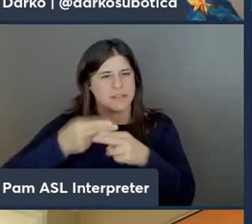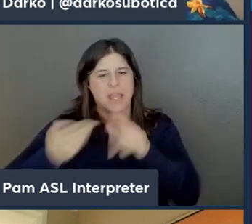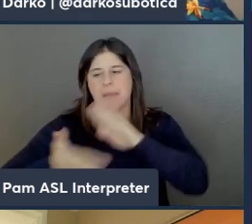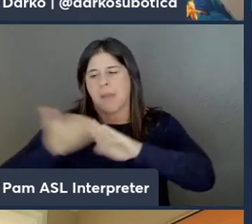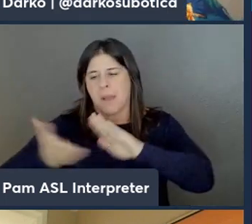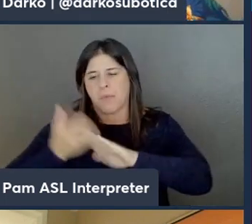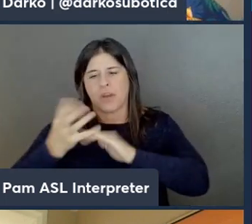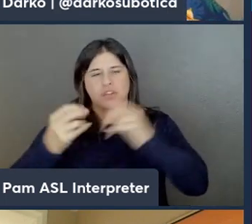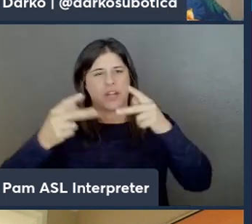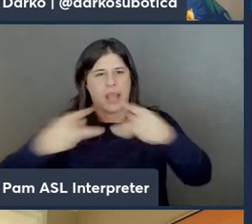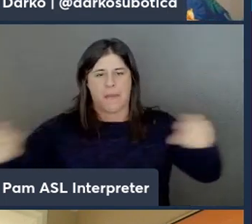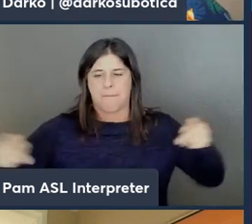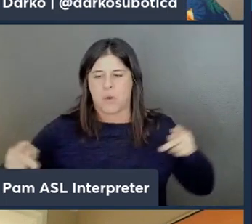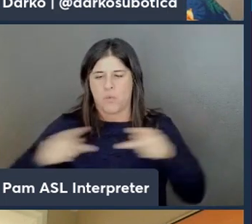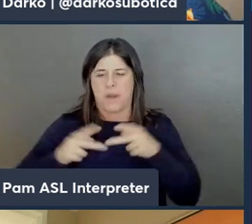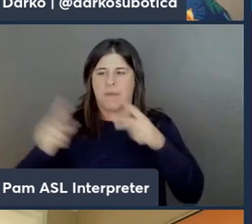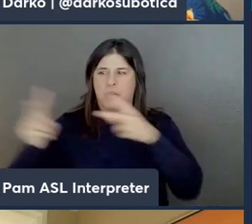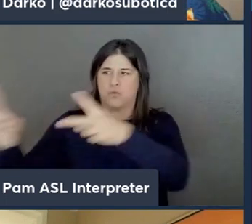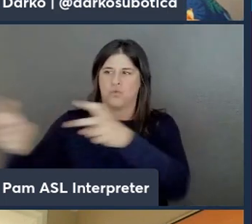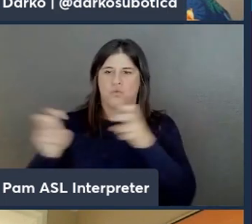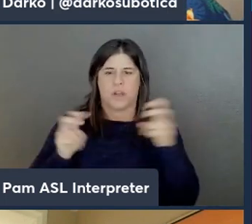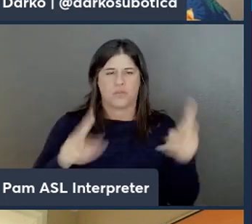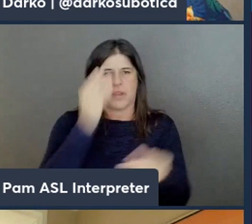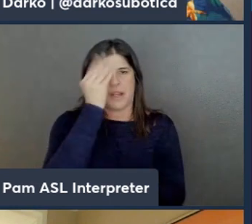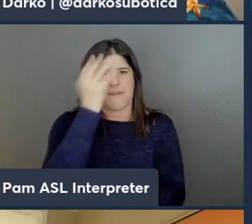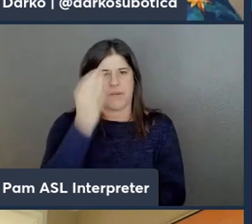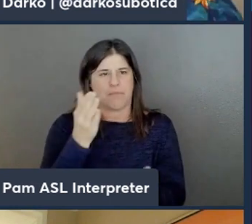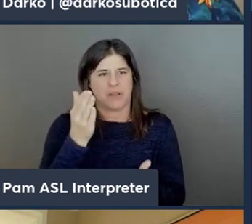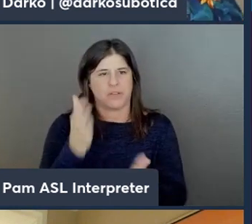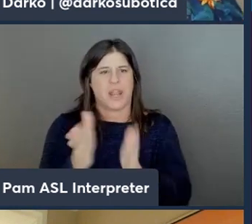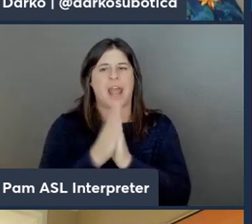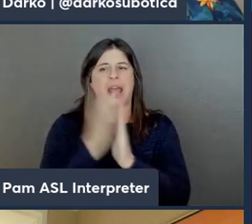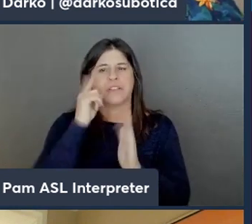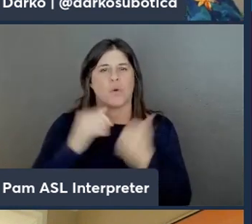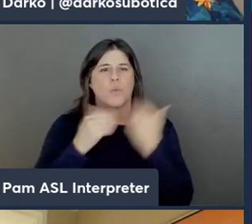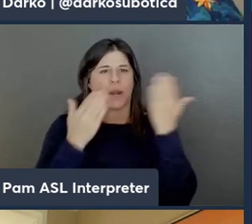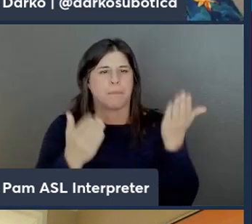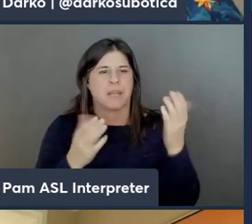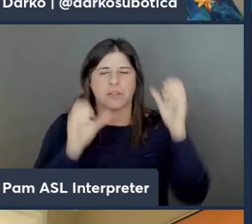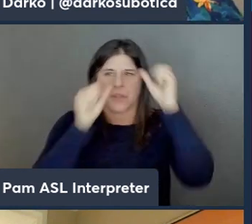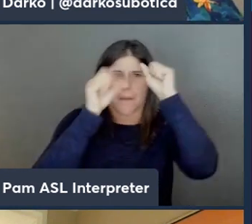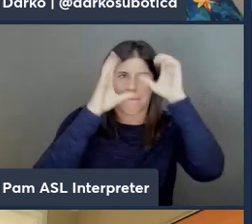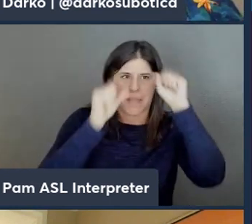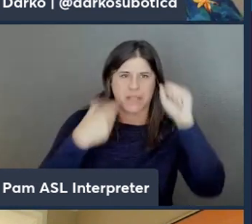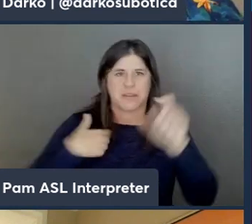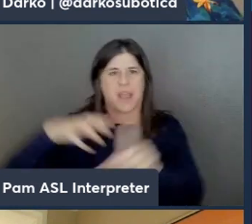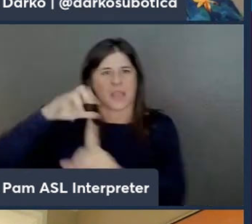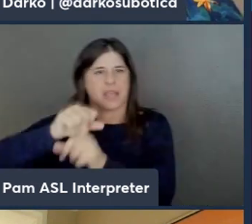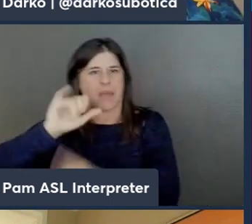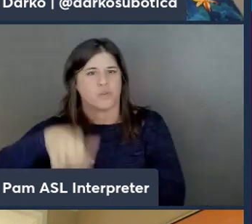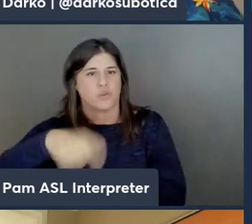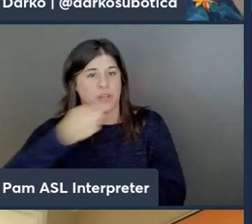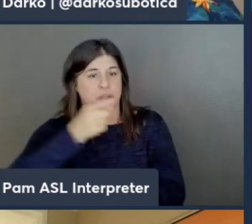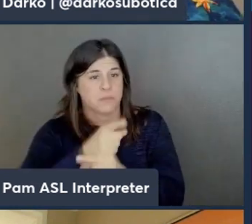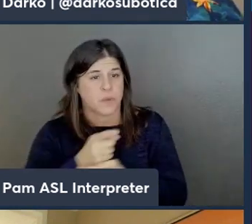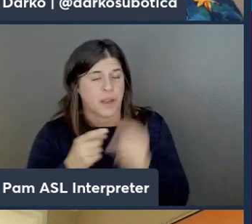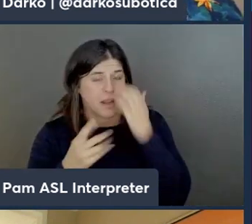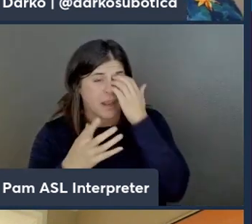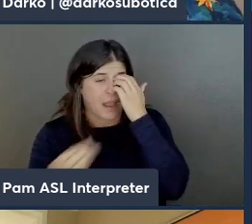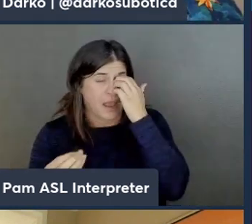to extract information, enhance recommendations. Okay. It's amazing. I captured this. Okay. Yeah. And, mind you,